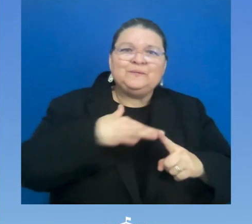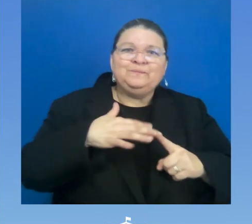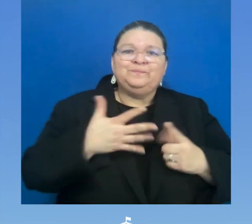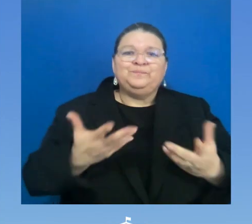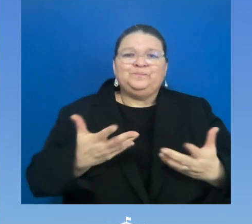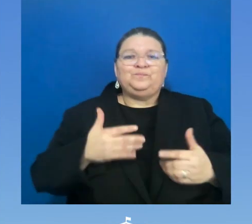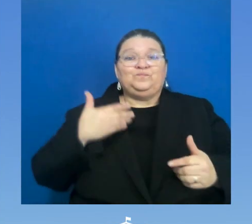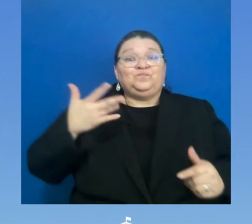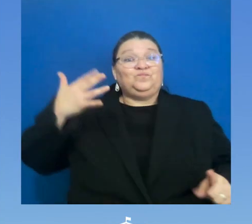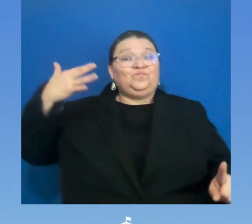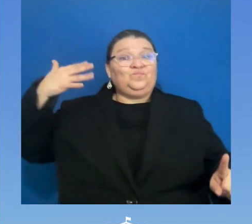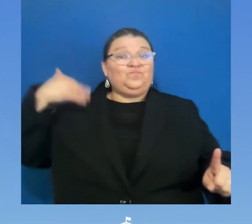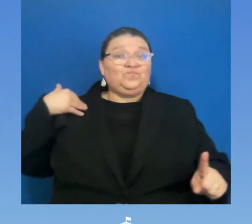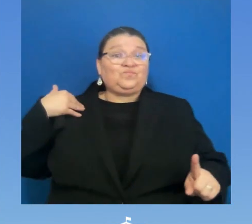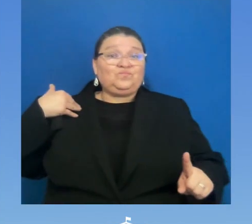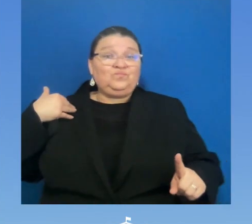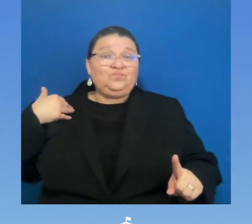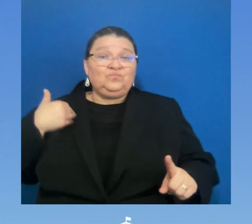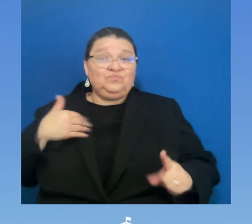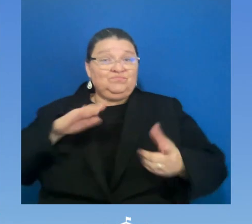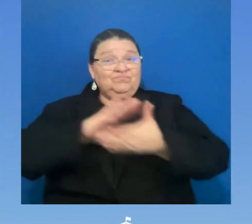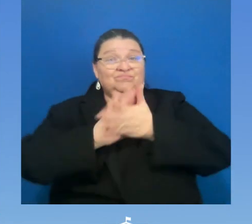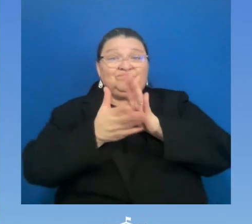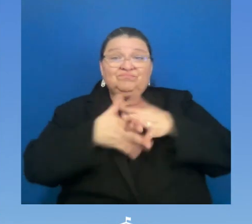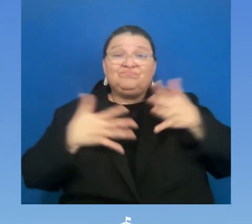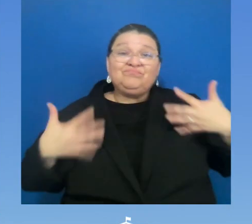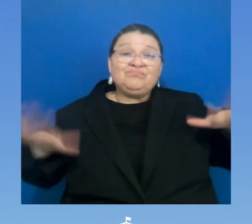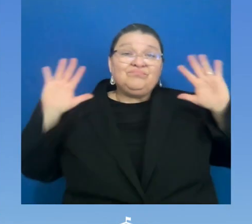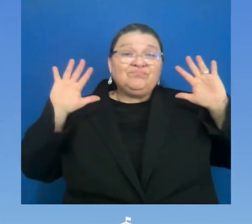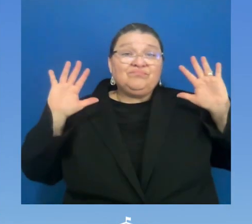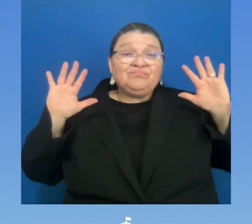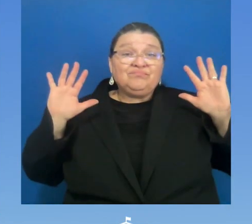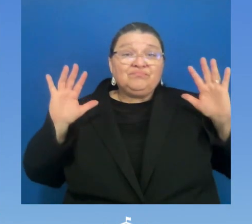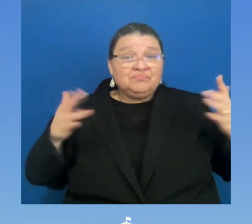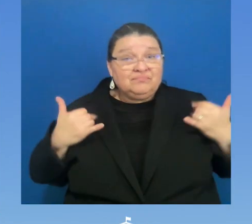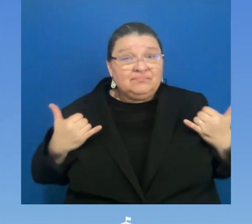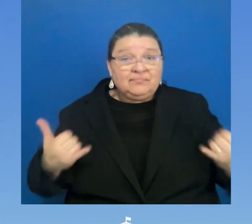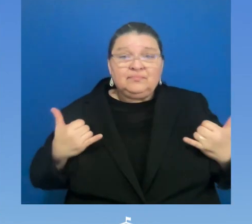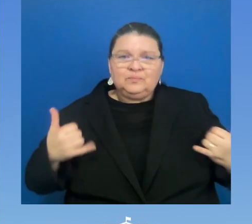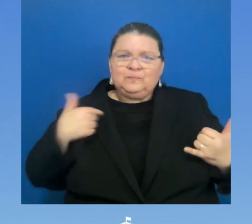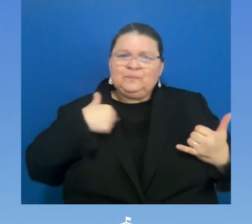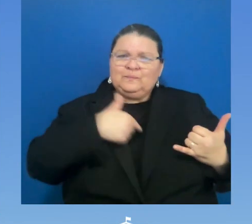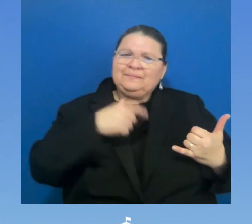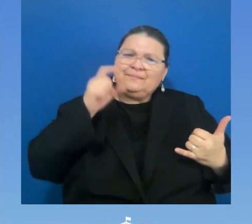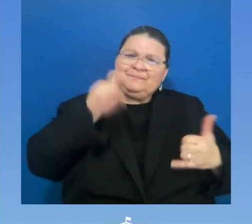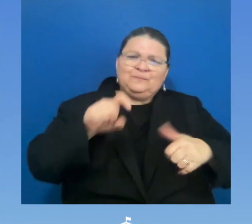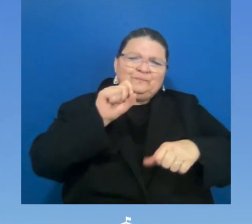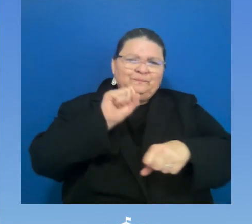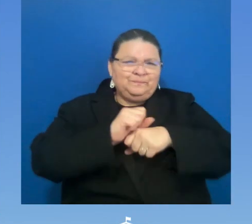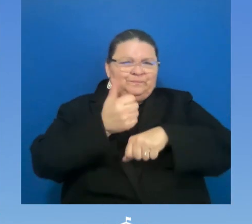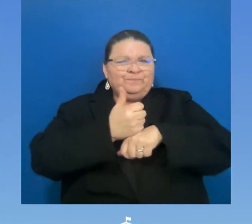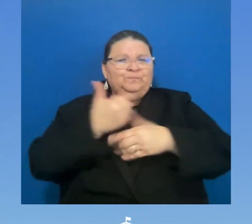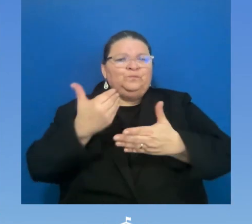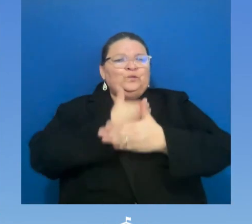We don't expect all of our workers to come back to the office. We don't expect all of our workers to basically have the same kind of work environment